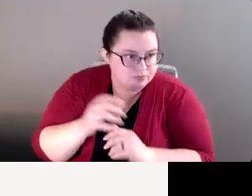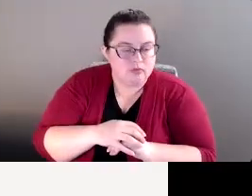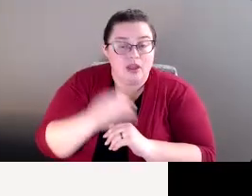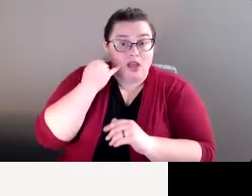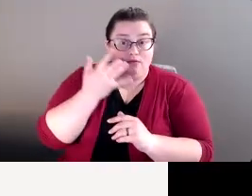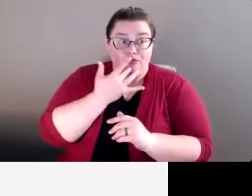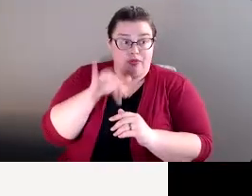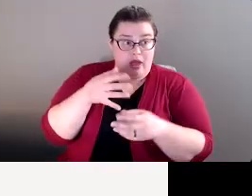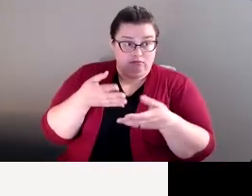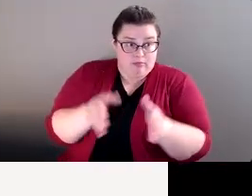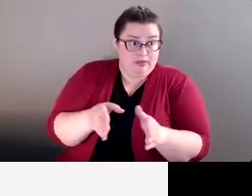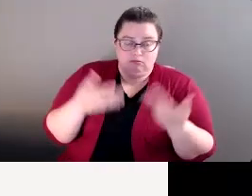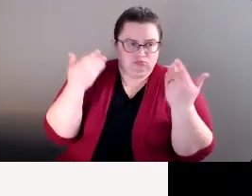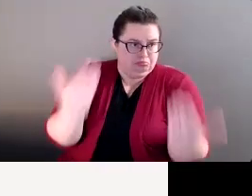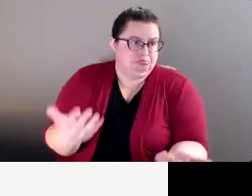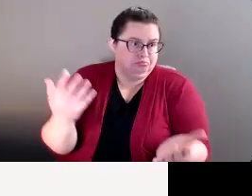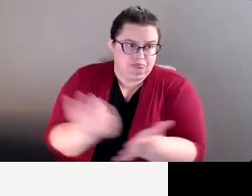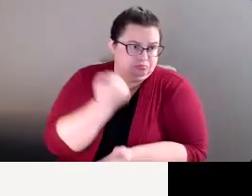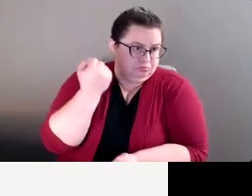than welcome to use that.